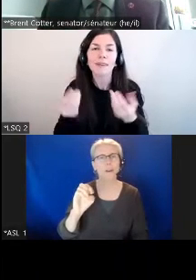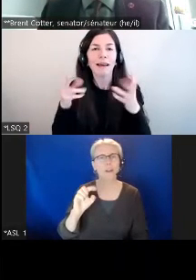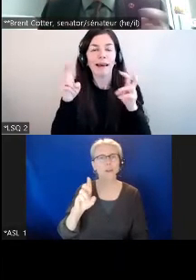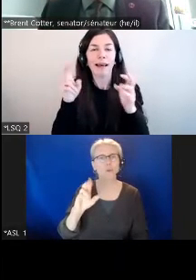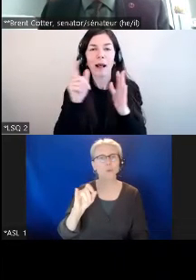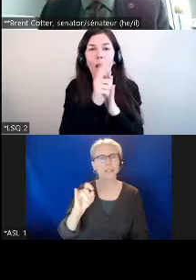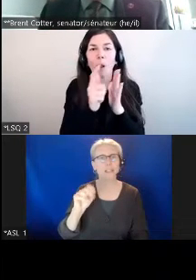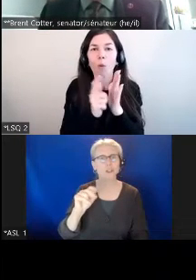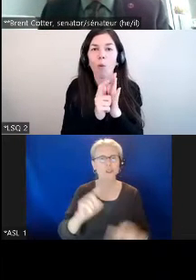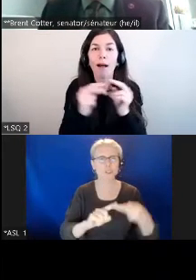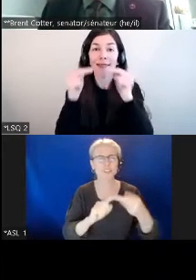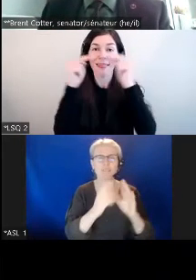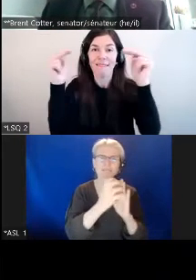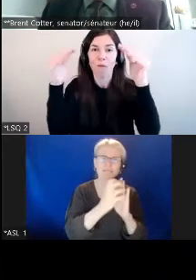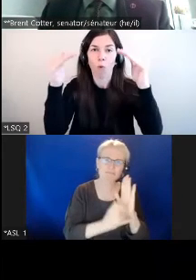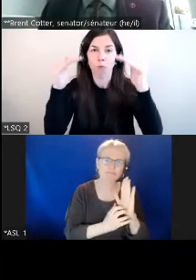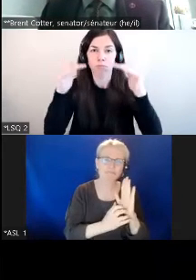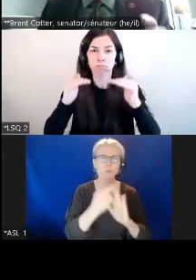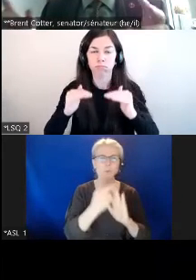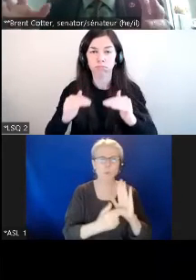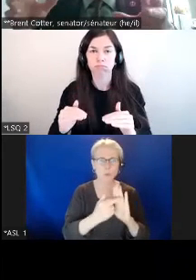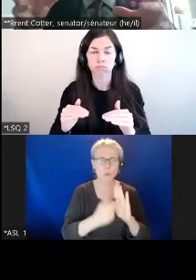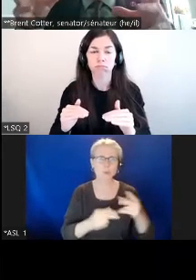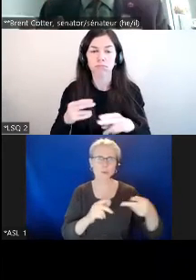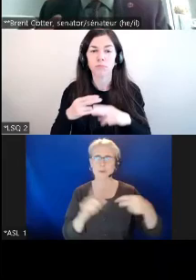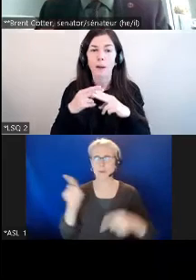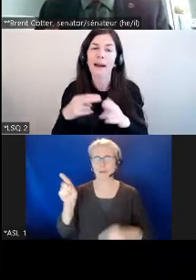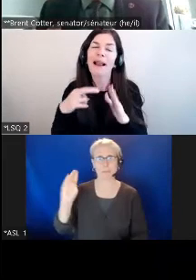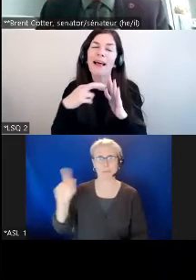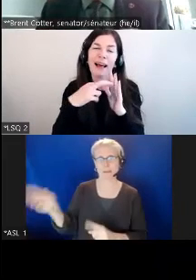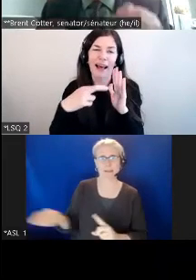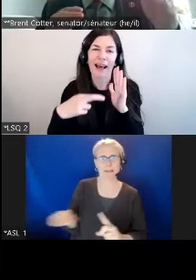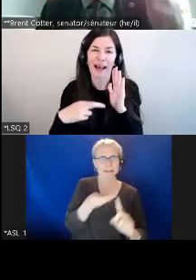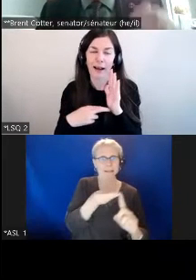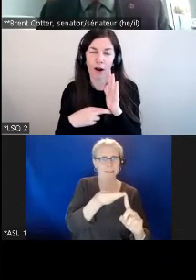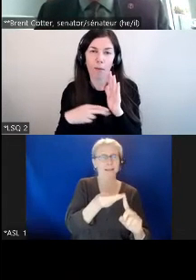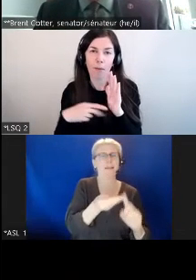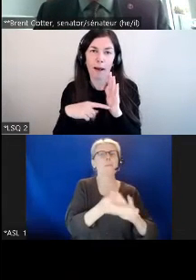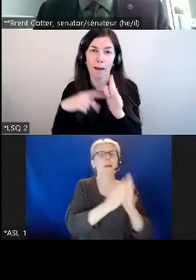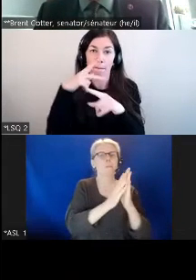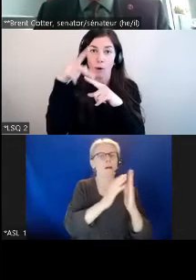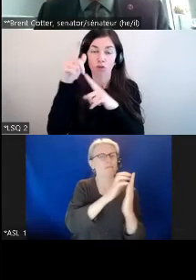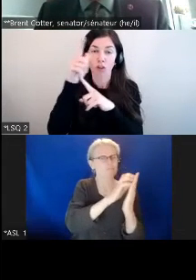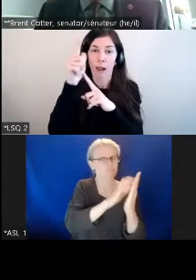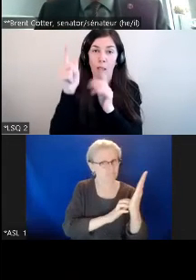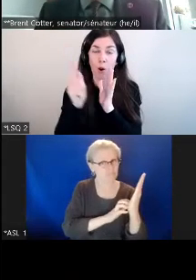AND THIS BILL WILL THEN ACTUALLY GET LIFE BREATHED INTO IT BY WHAT THE REGULATIONS HAVE TO SAY.